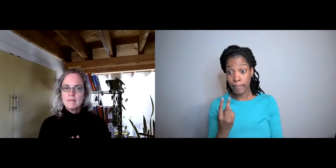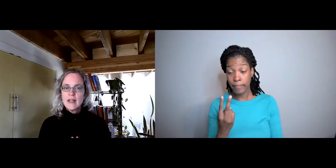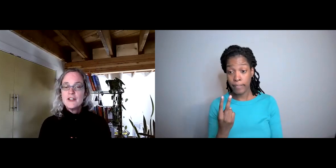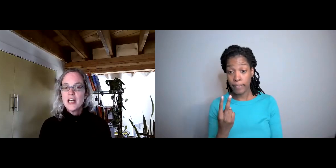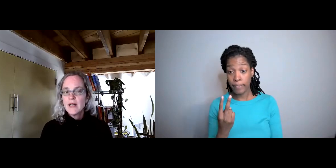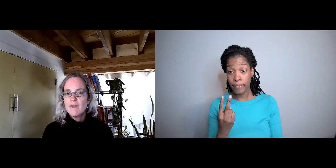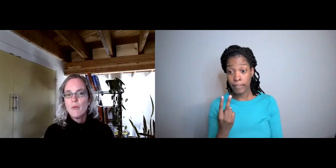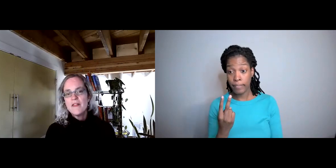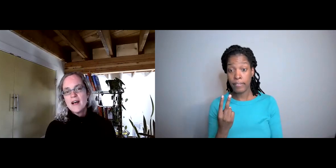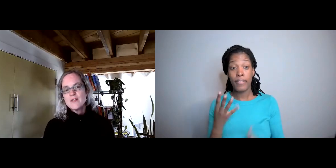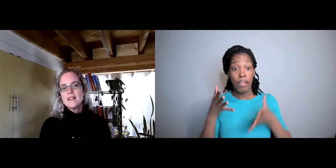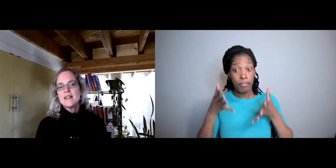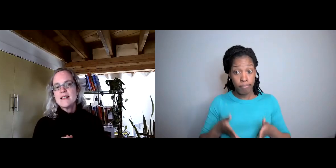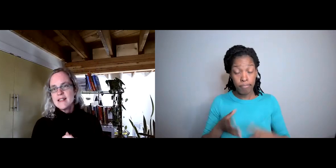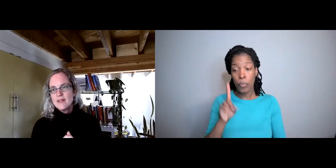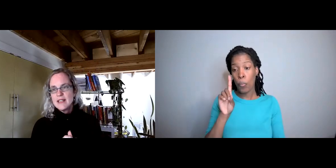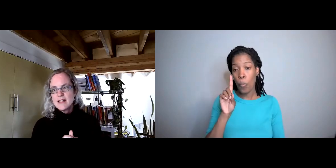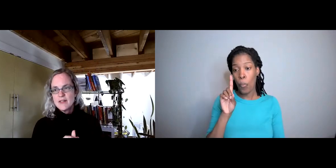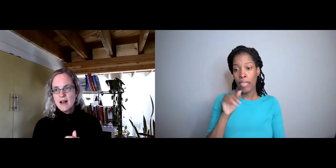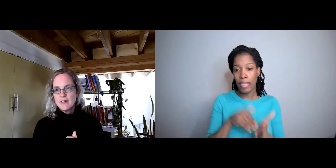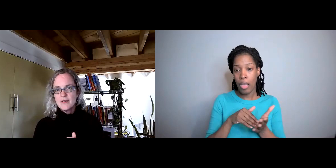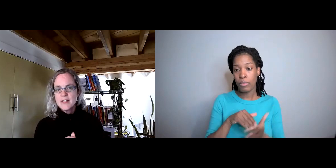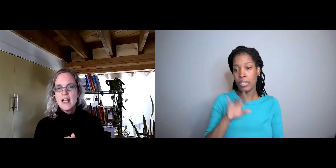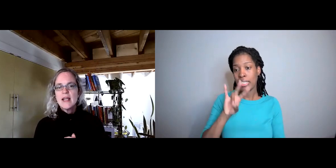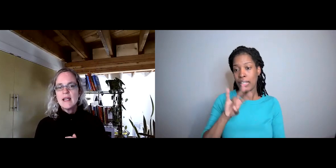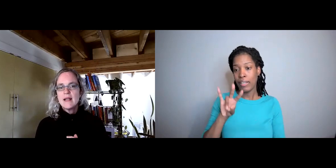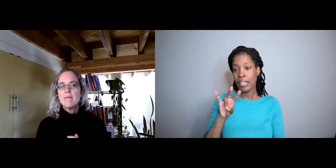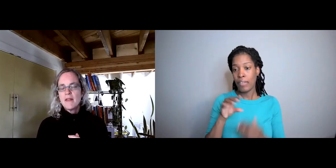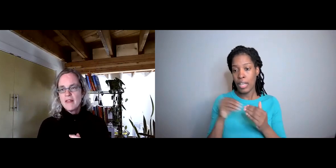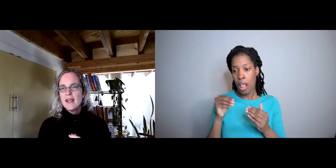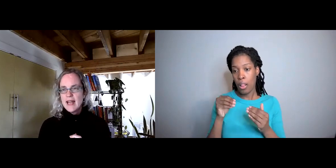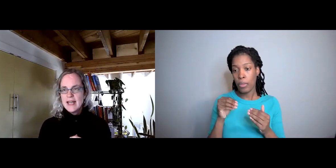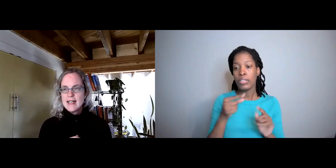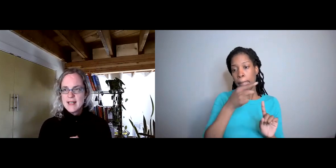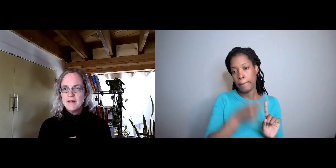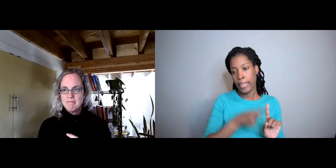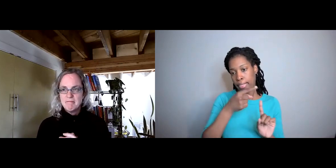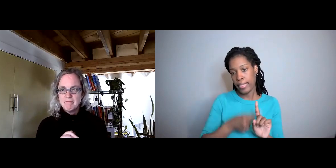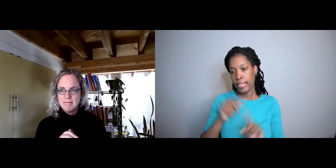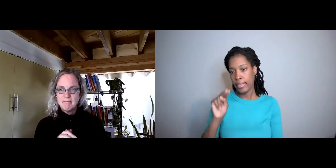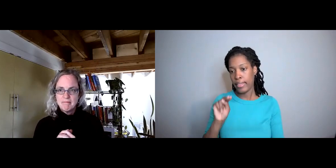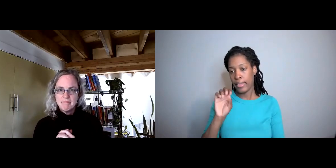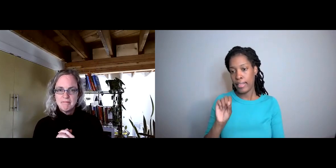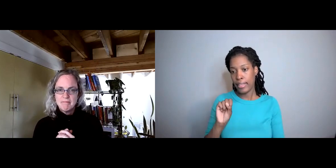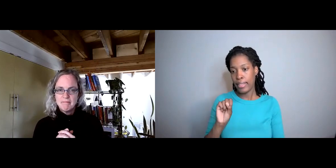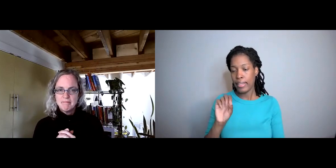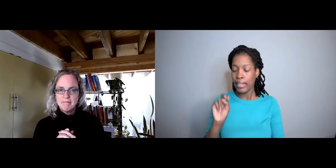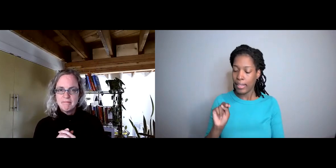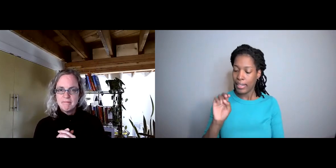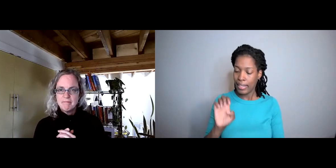Chen would have $1,077 in monthly NESE.